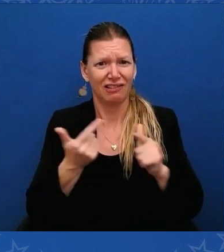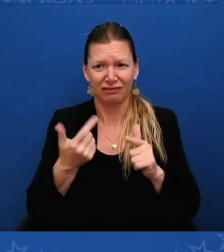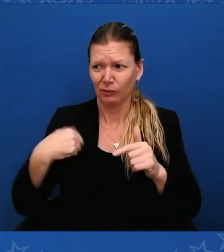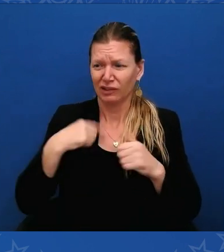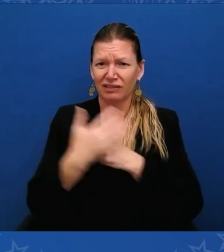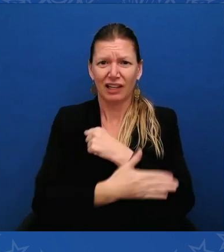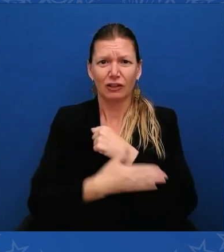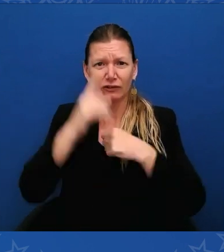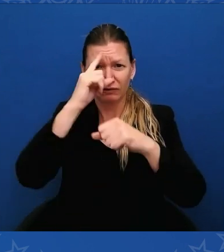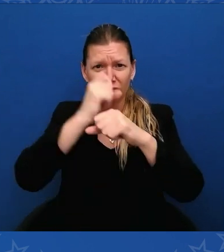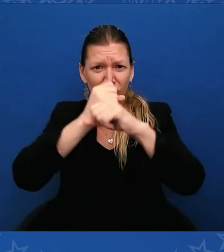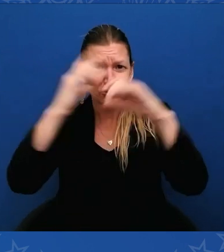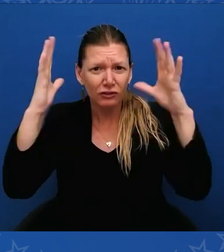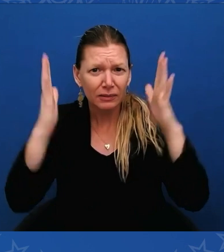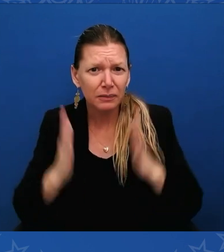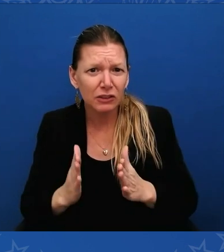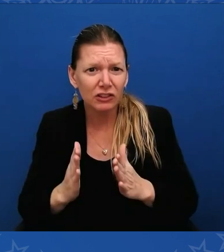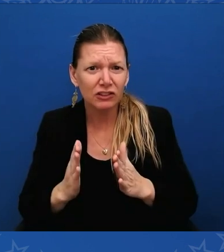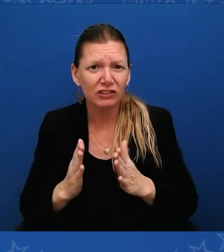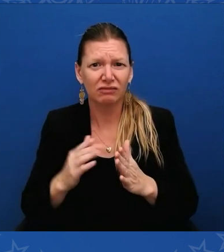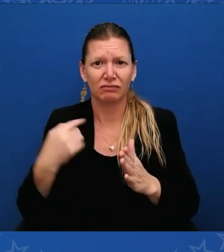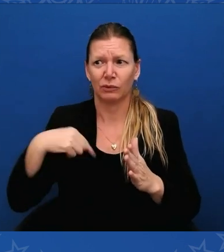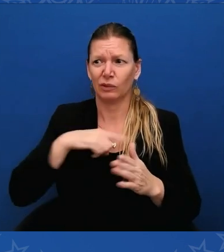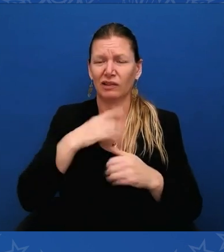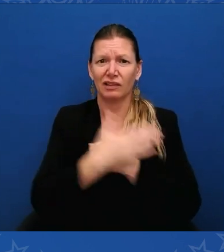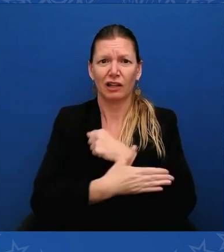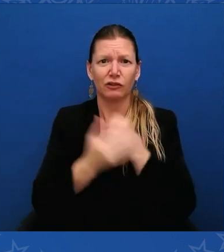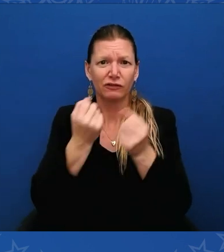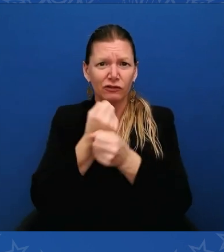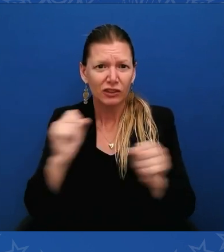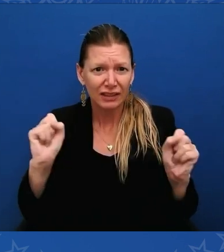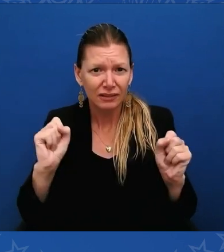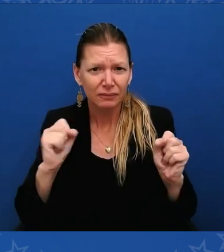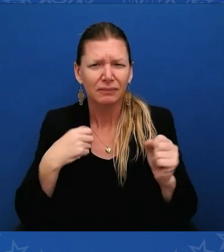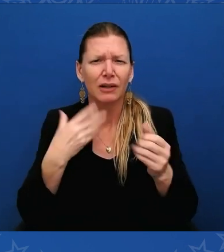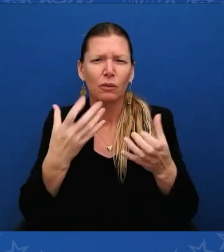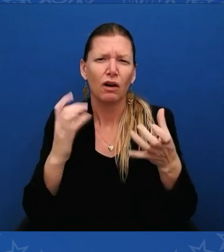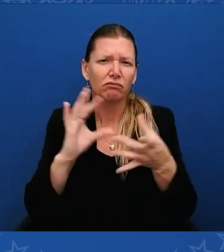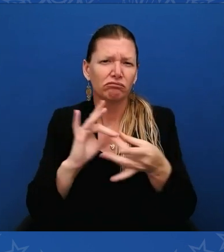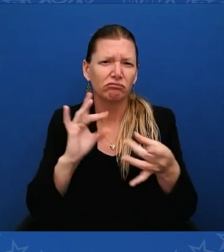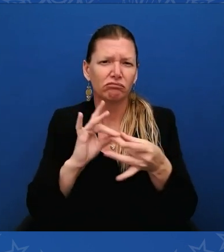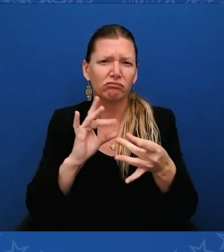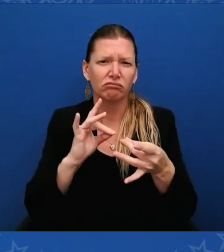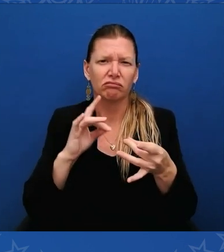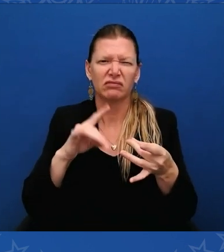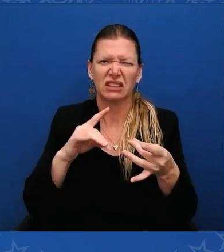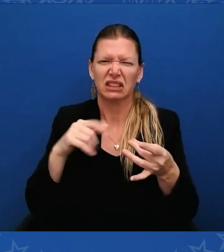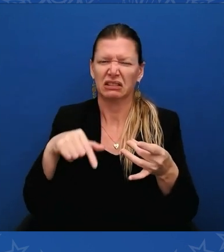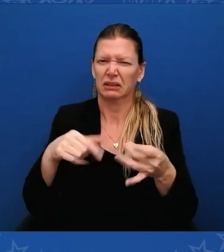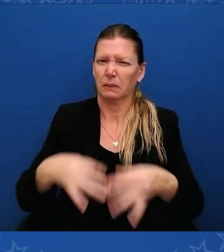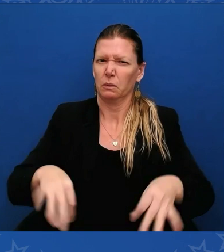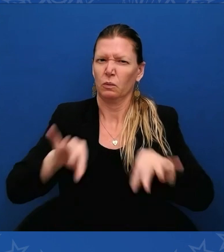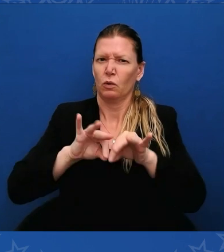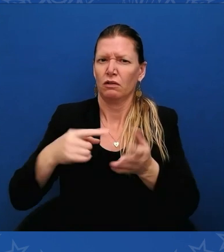Our politics have gotten too heated. I've made clear we all have a responsibility to lower the temperature.